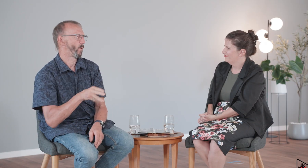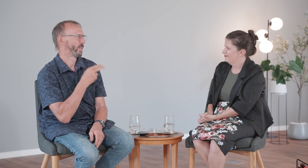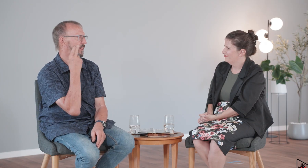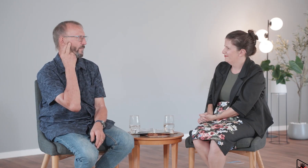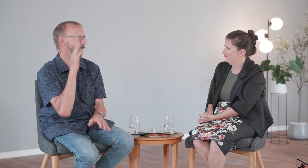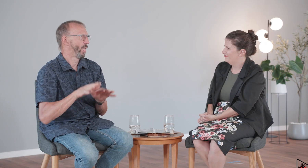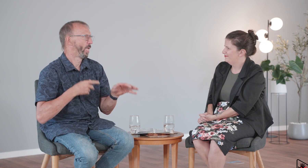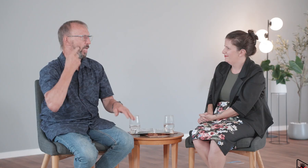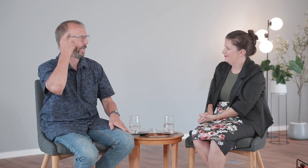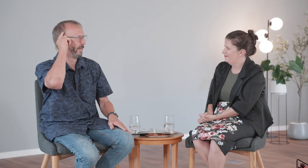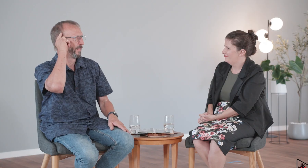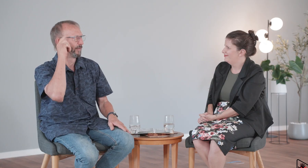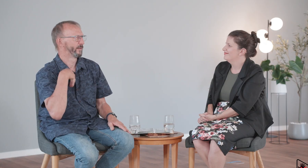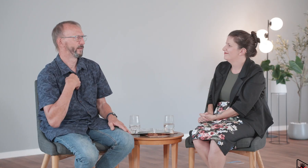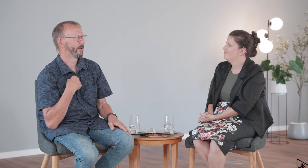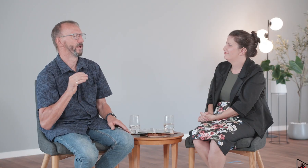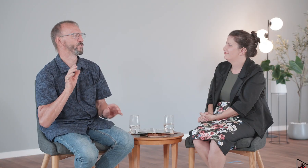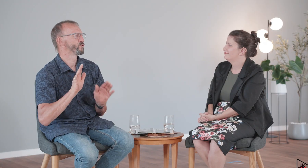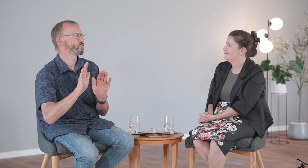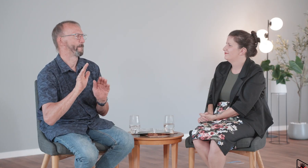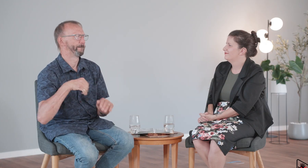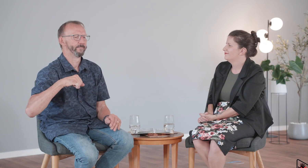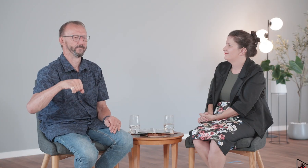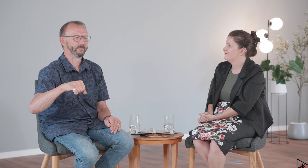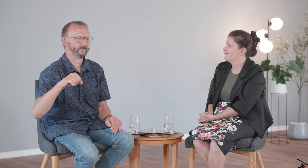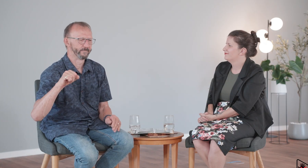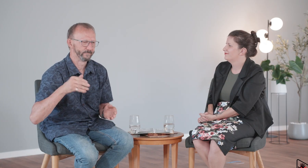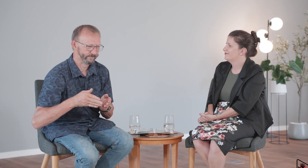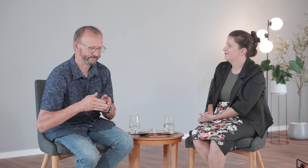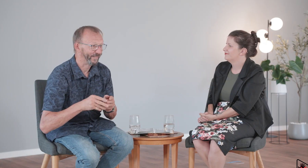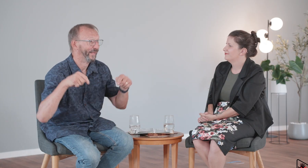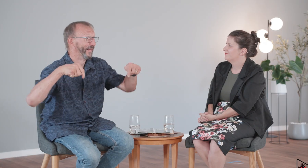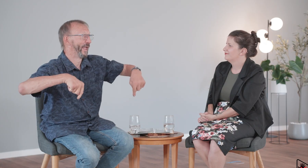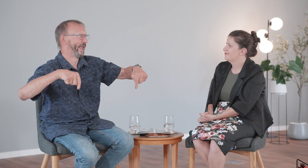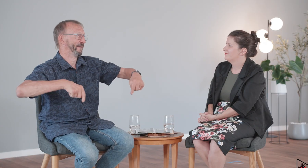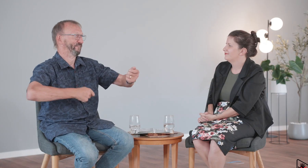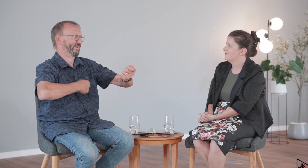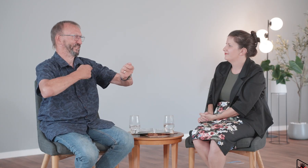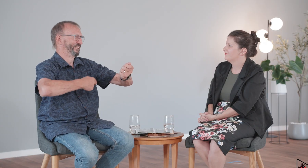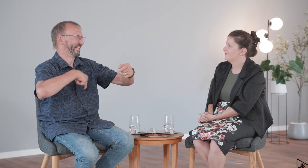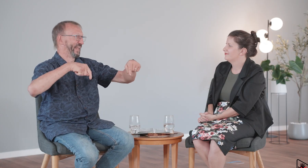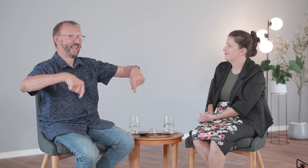power. I didn't want to panic the others. And so I just stopped and I said to everyone, "Oh,